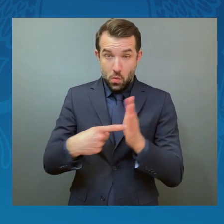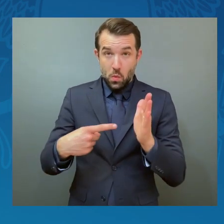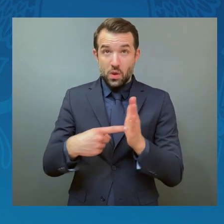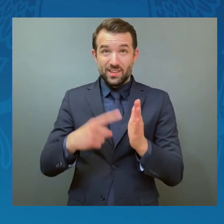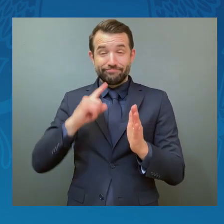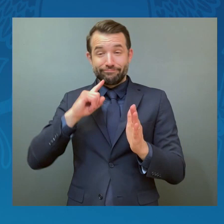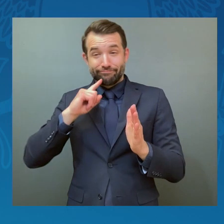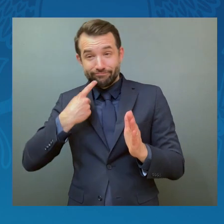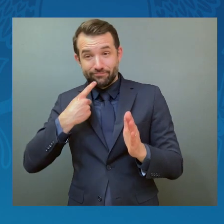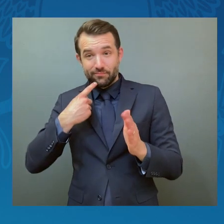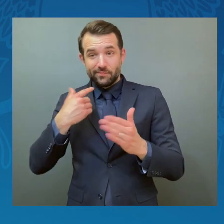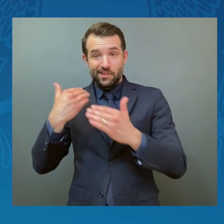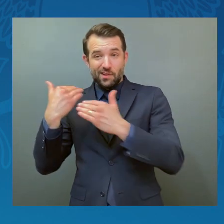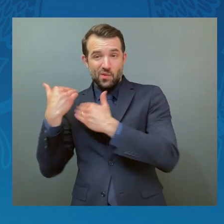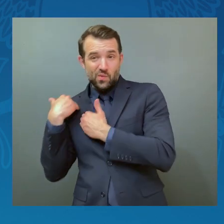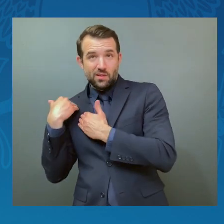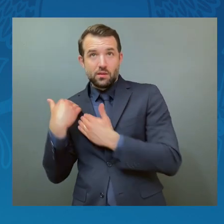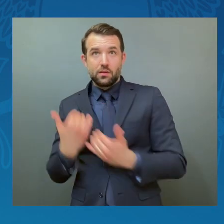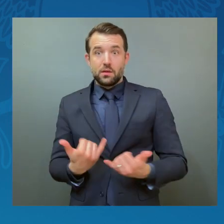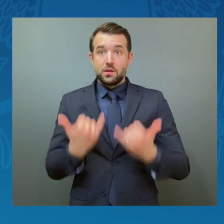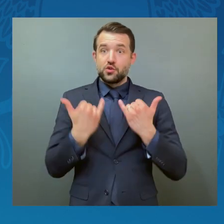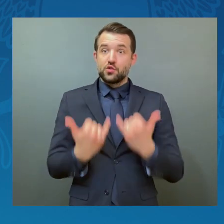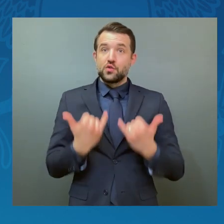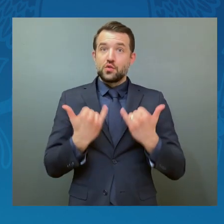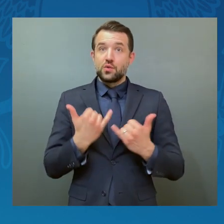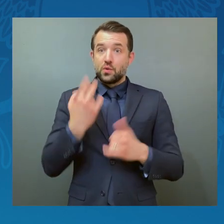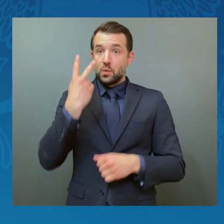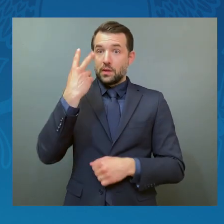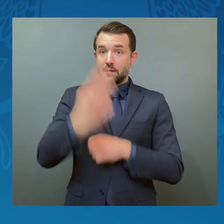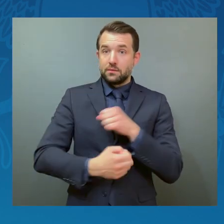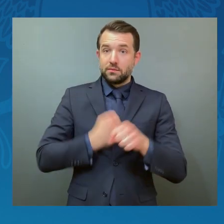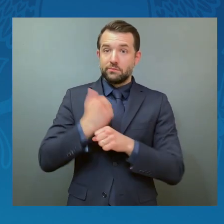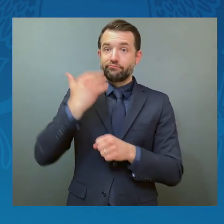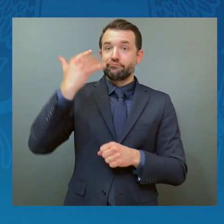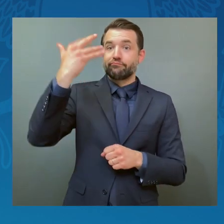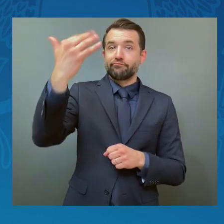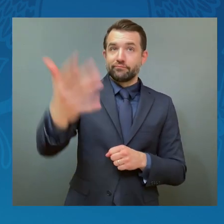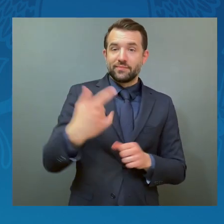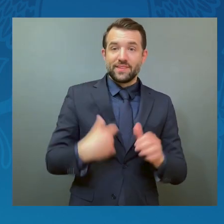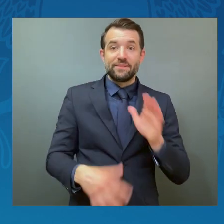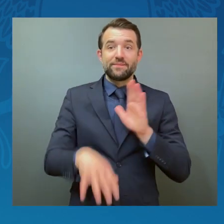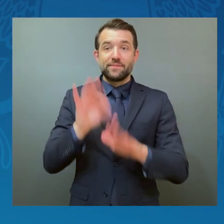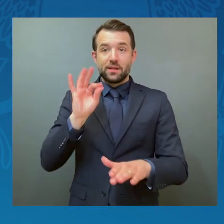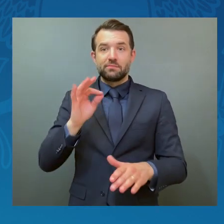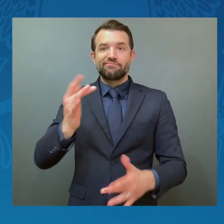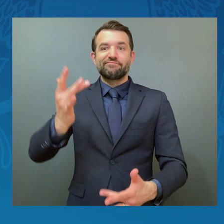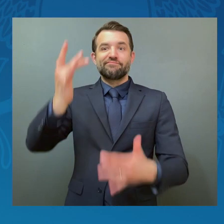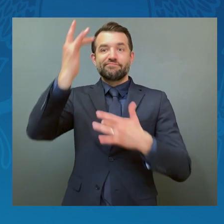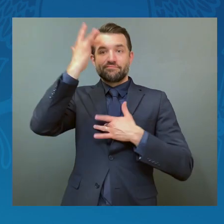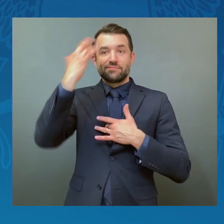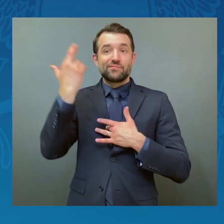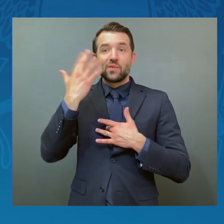Now more than two years after my original diagnosis, I know what it's like to live under the crushing weight of medical debt.